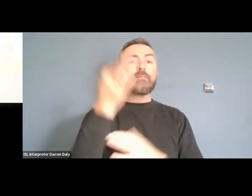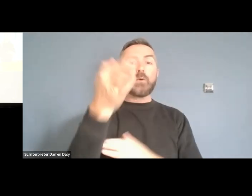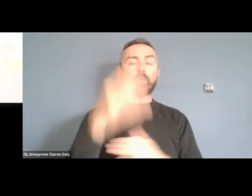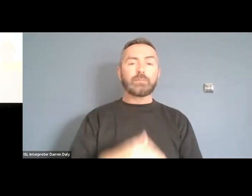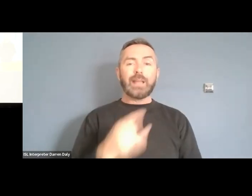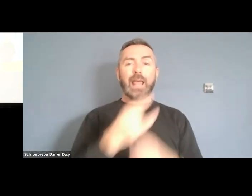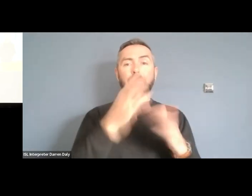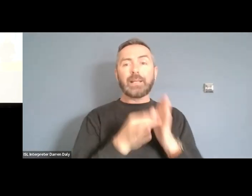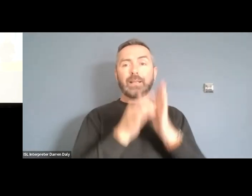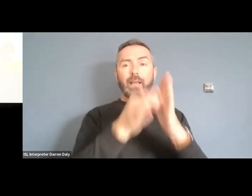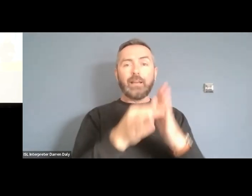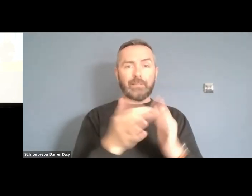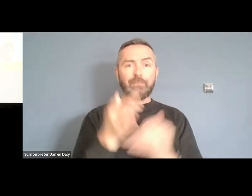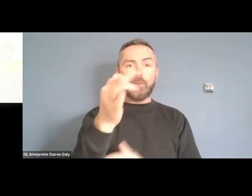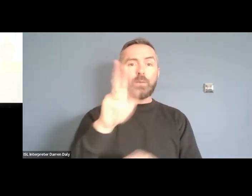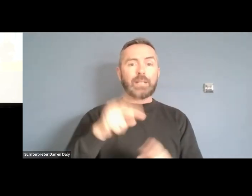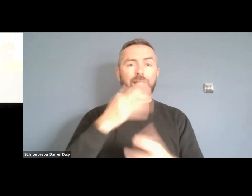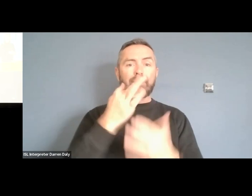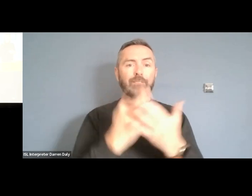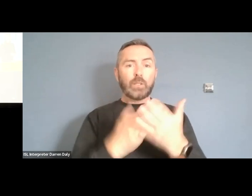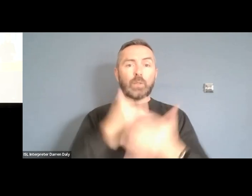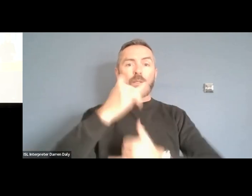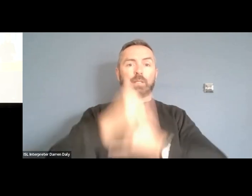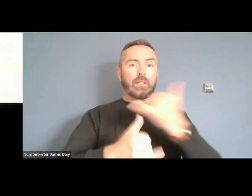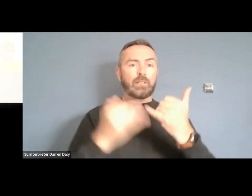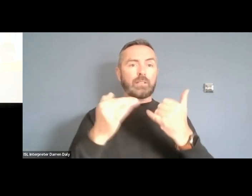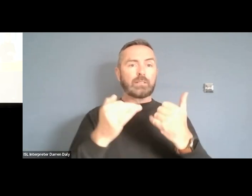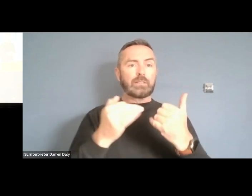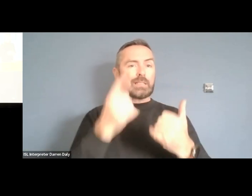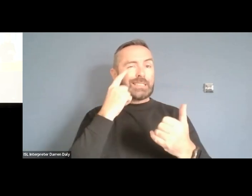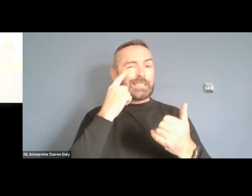the next few years in terms of what the government does to address and